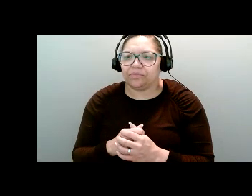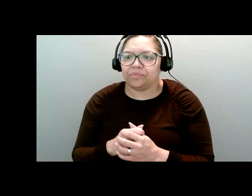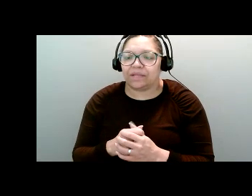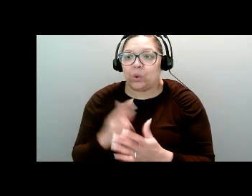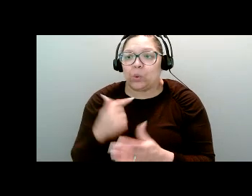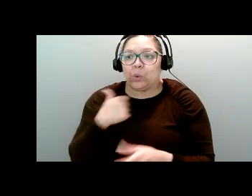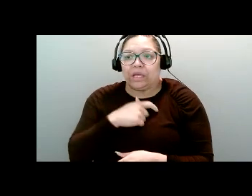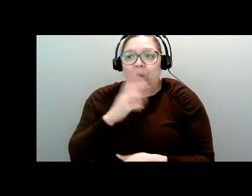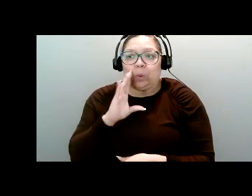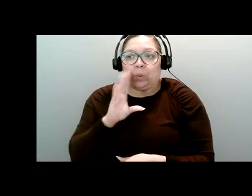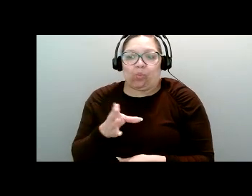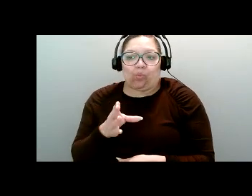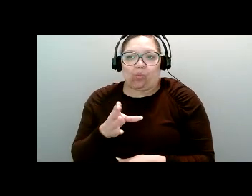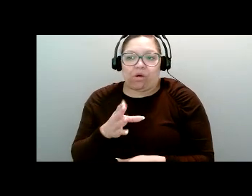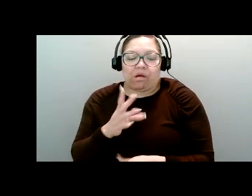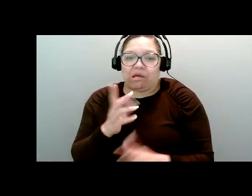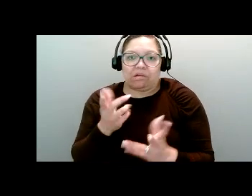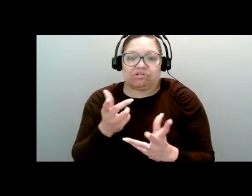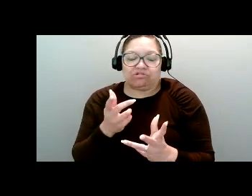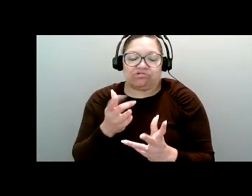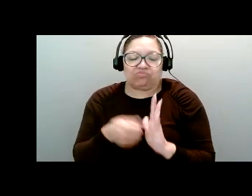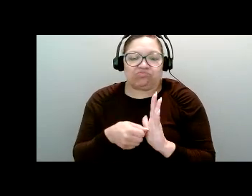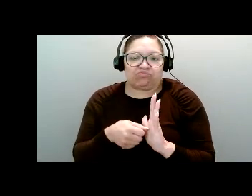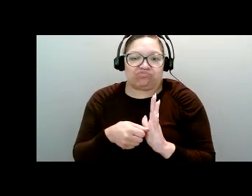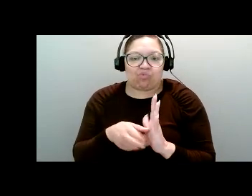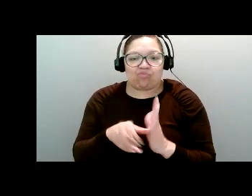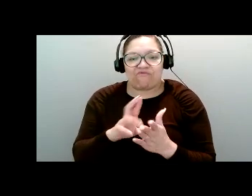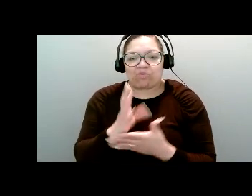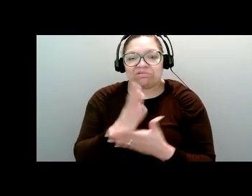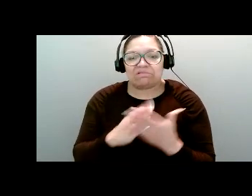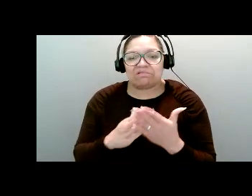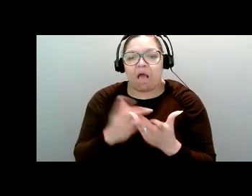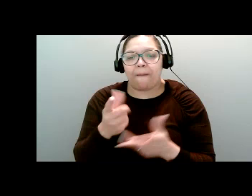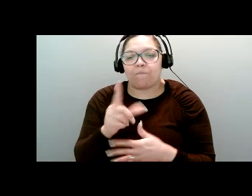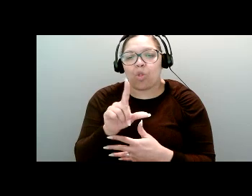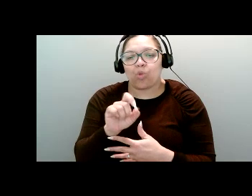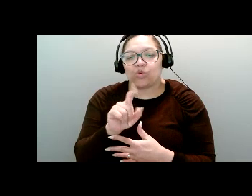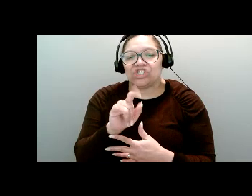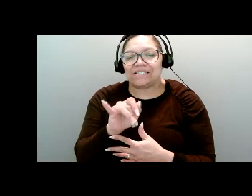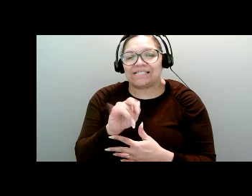over a couple logistics here for this type of teams meeting.